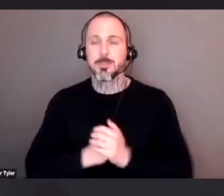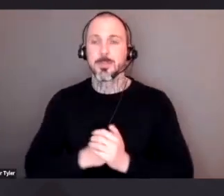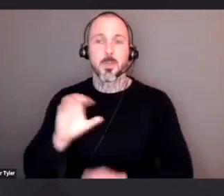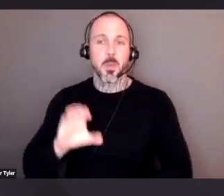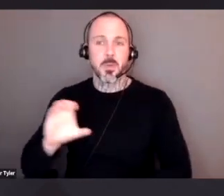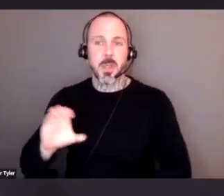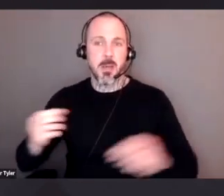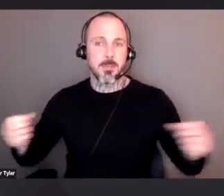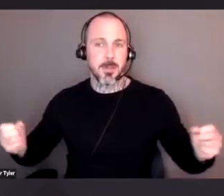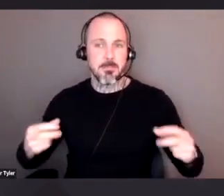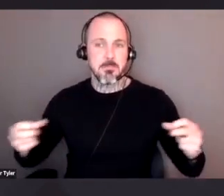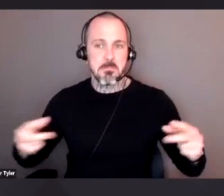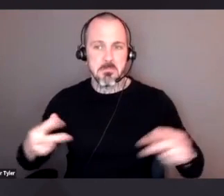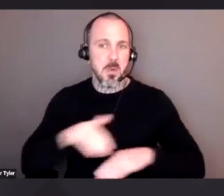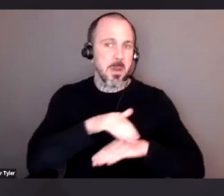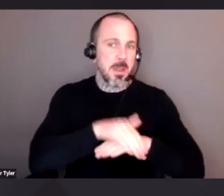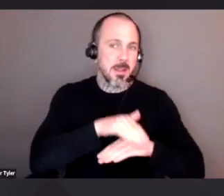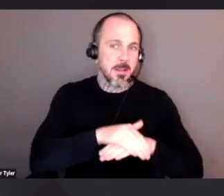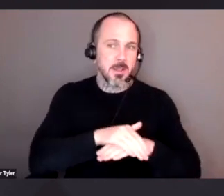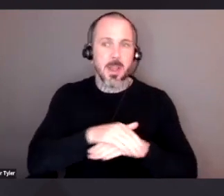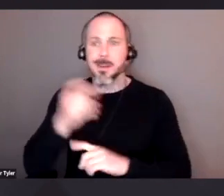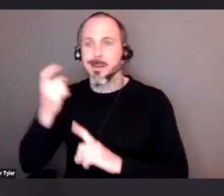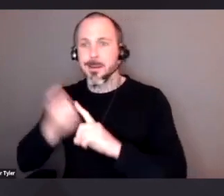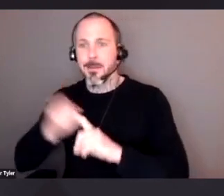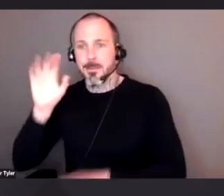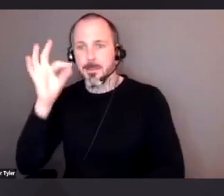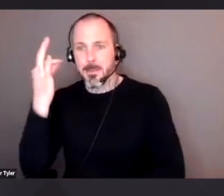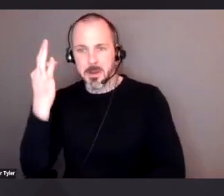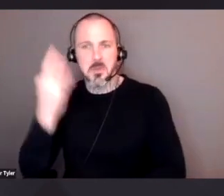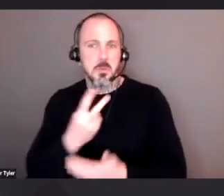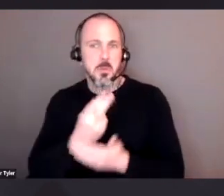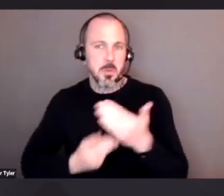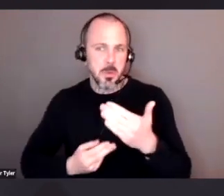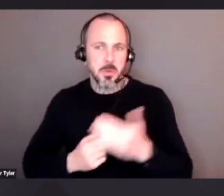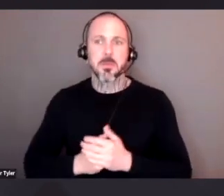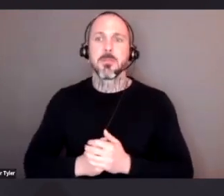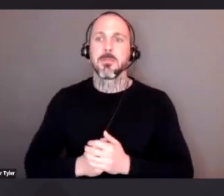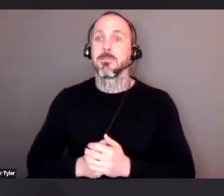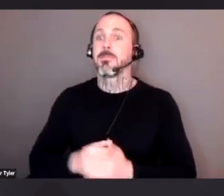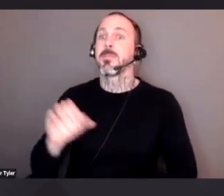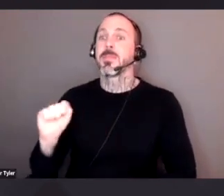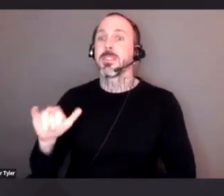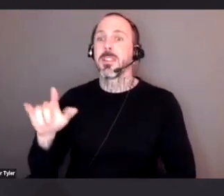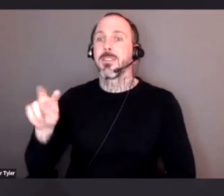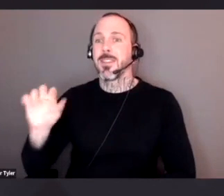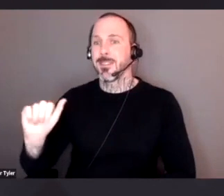who will be providing closed captioning in English. To access closed captioning in English, please click on